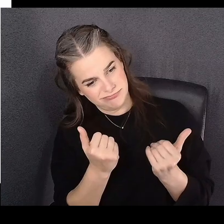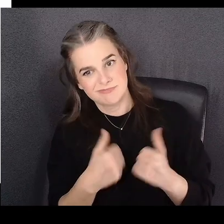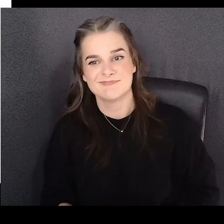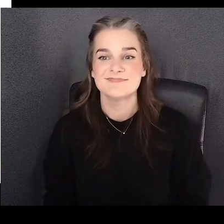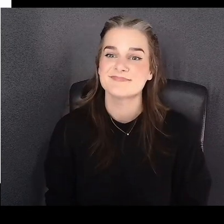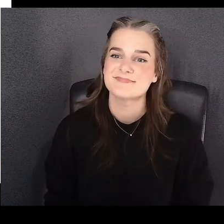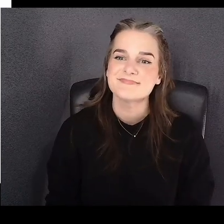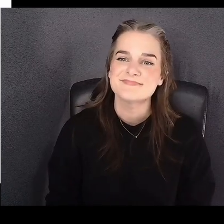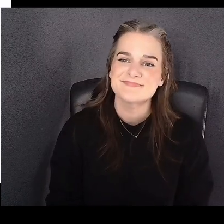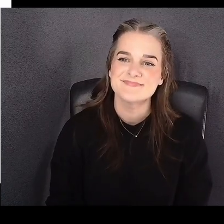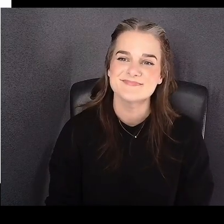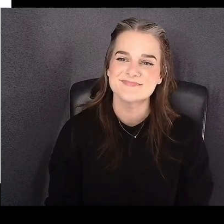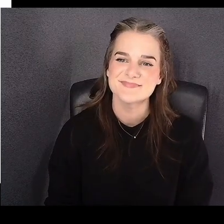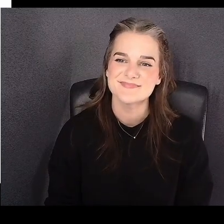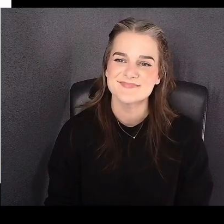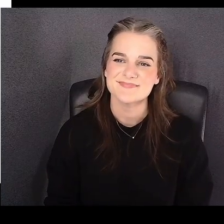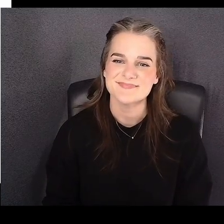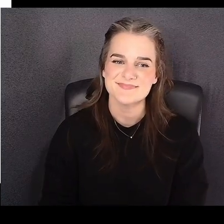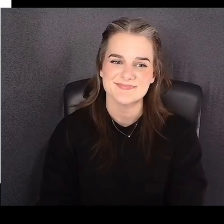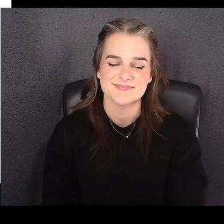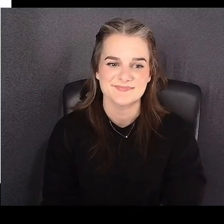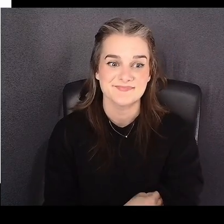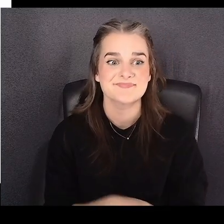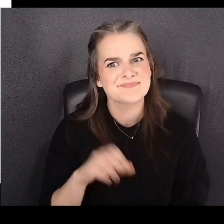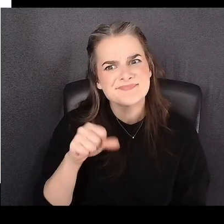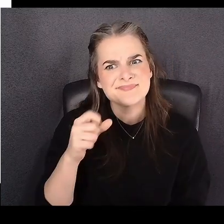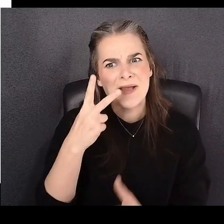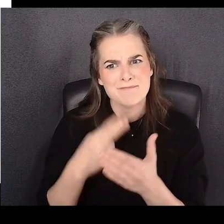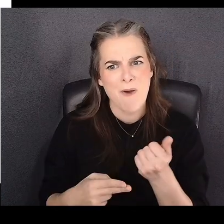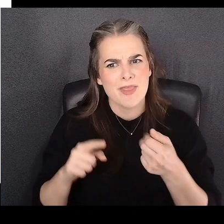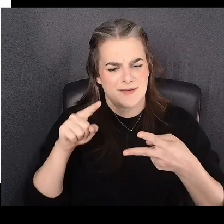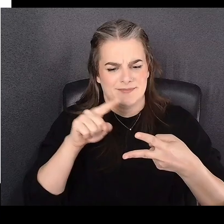So yeah, both recreational therapy and assistive technology